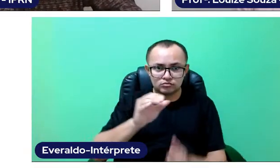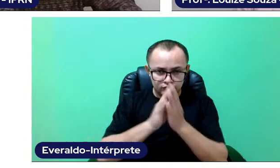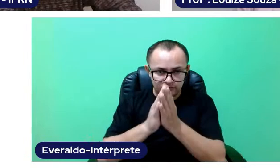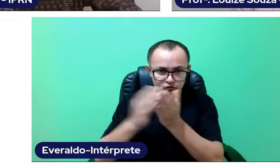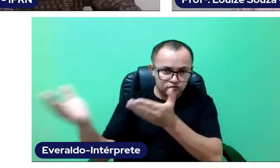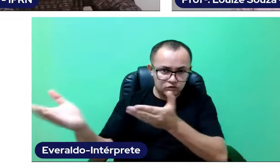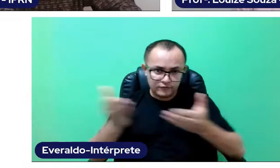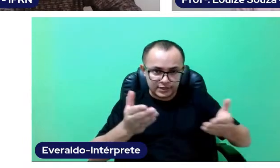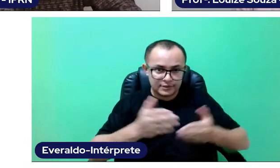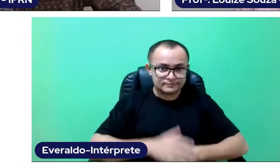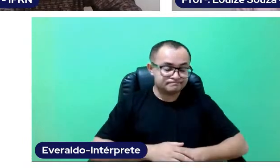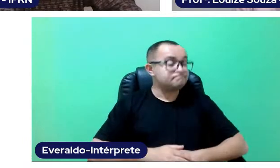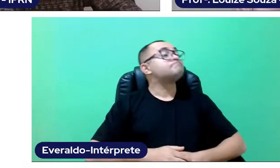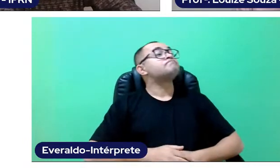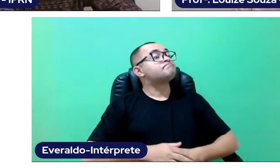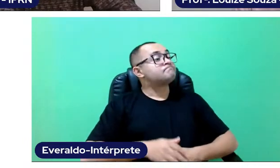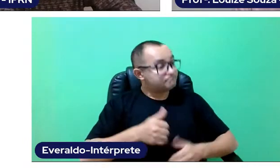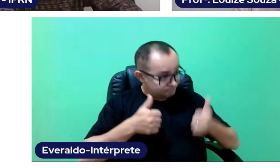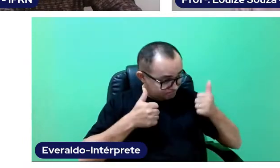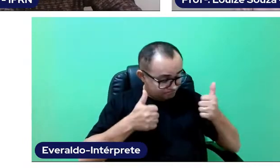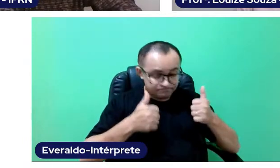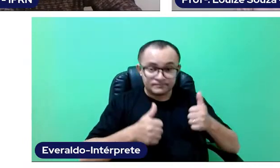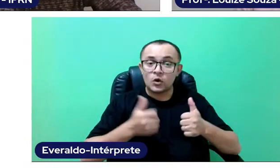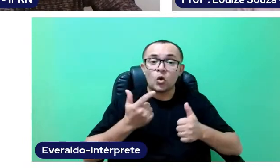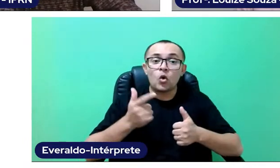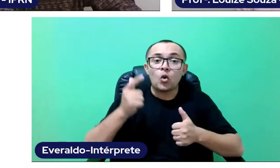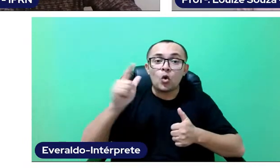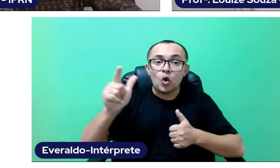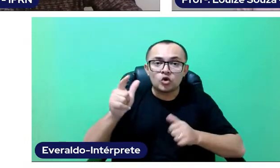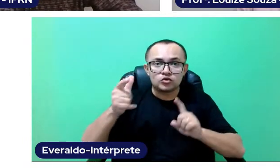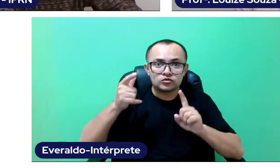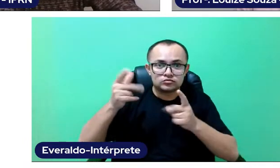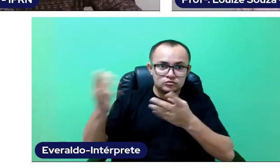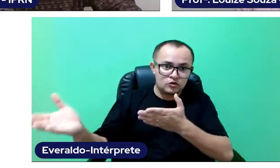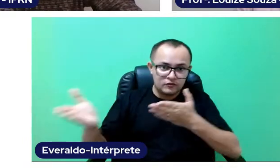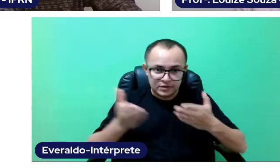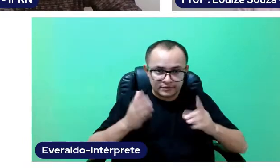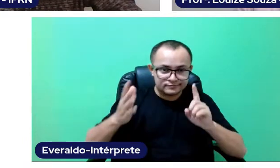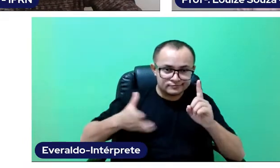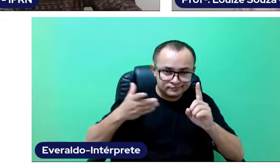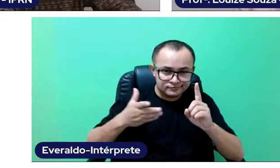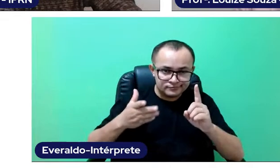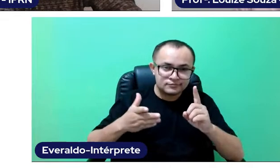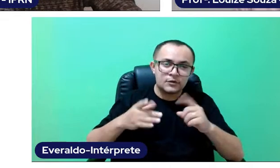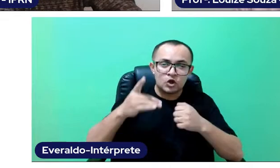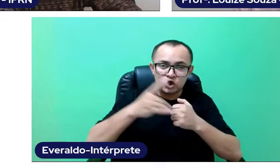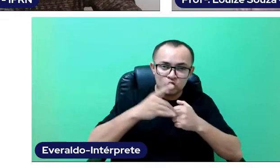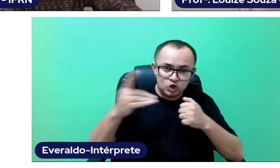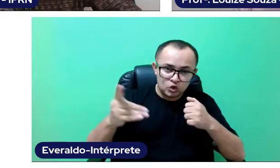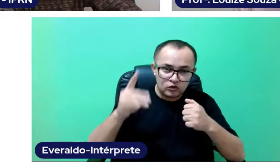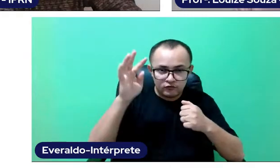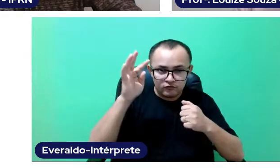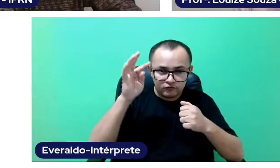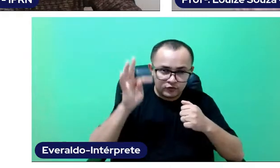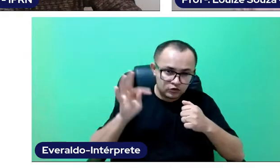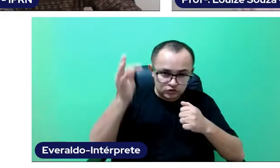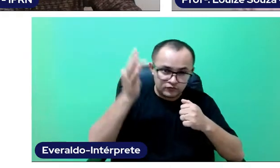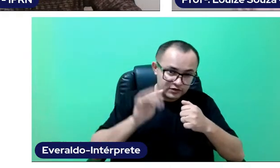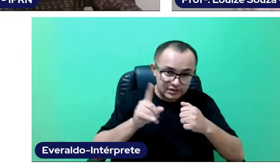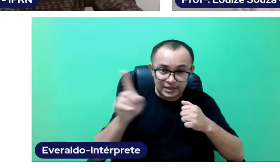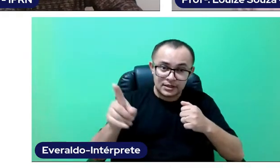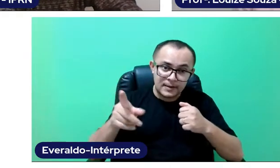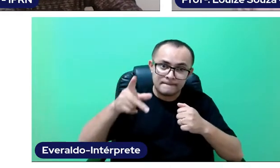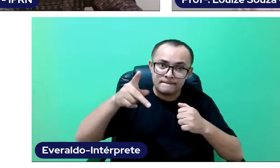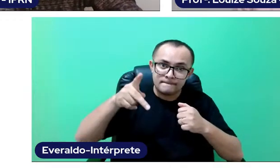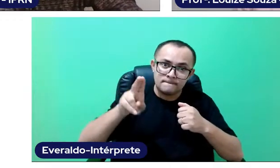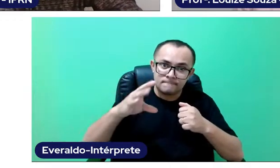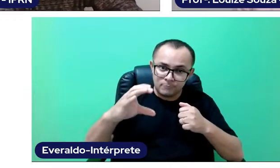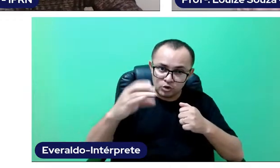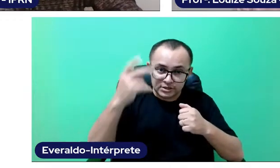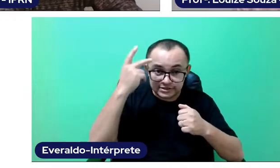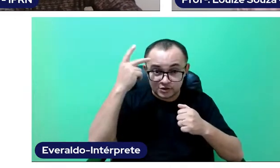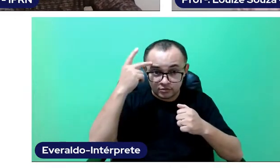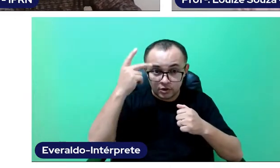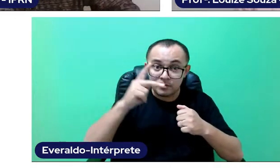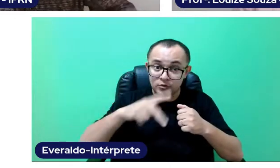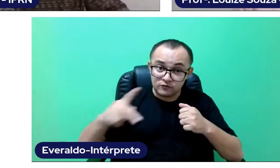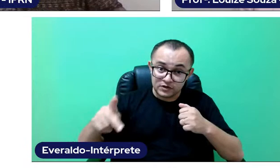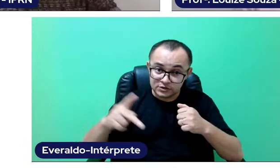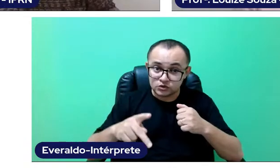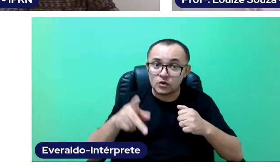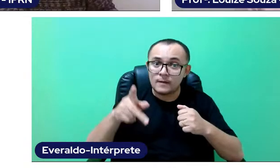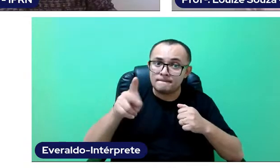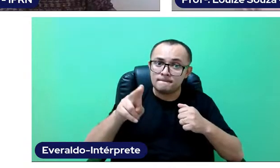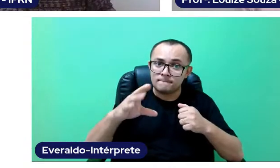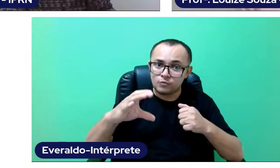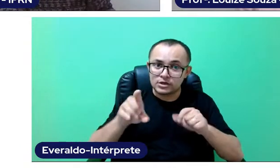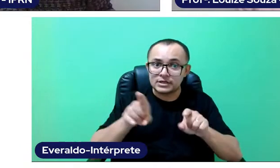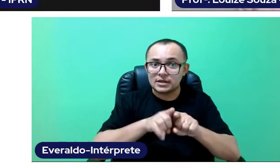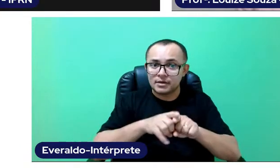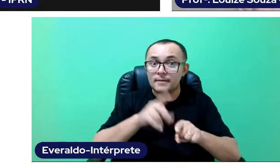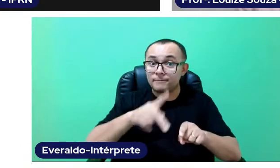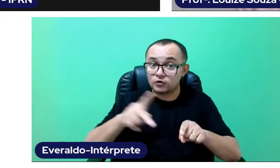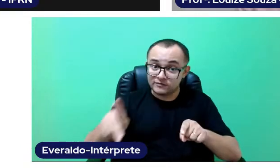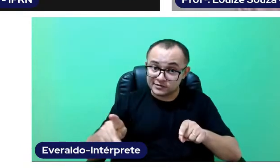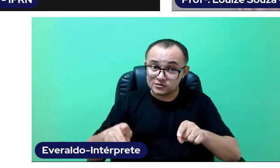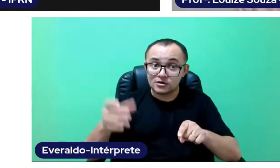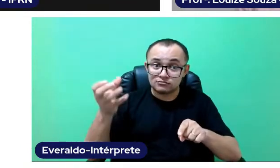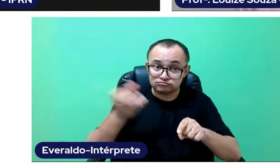So, our next guest is a Doctor in Fhilosophy and Educational History at PUC-SP, head professor at PUC and retired professor at UFG.